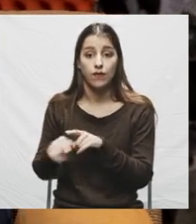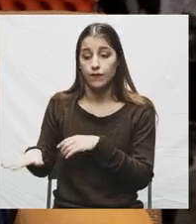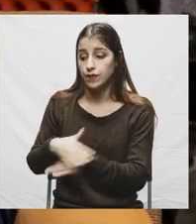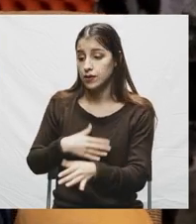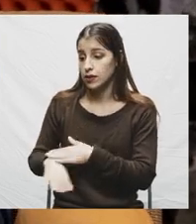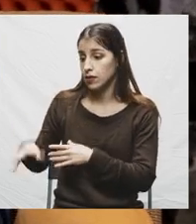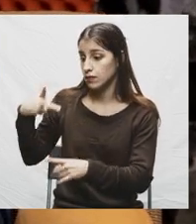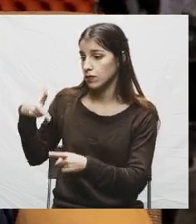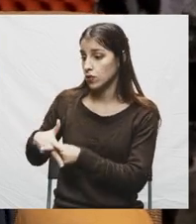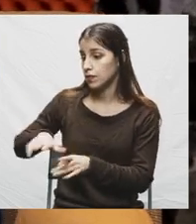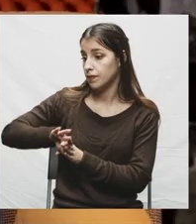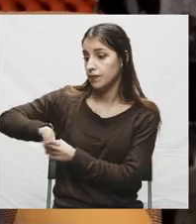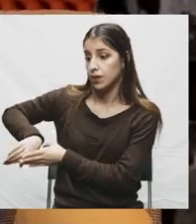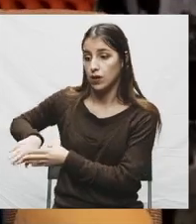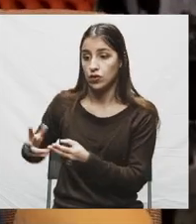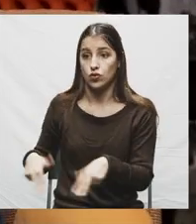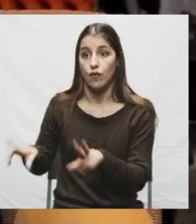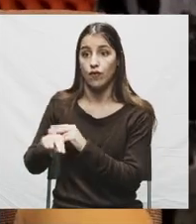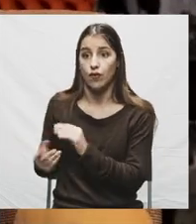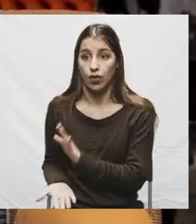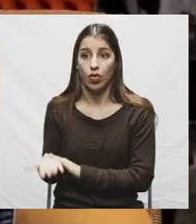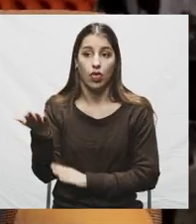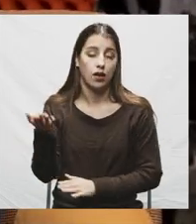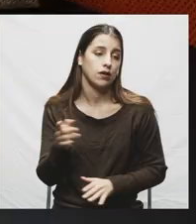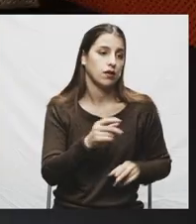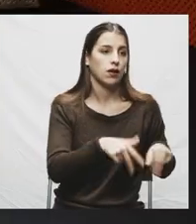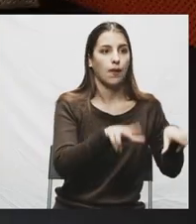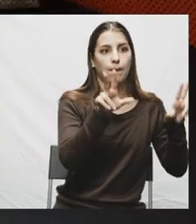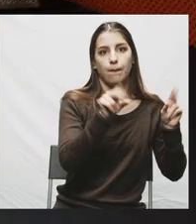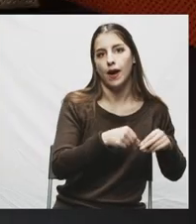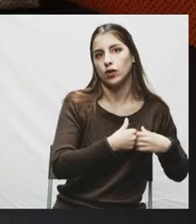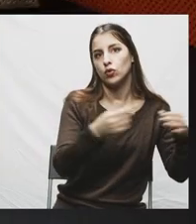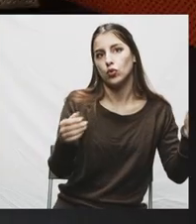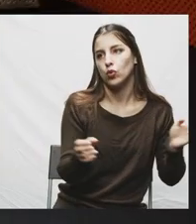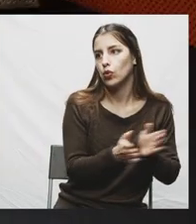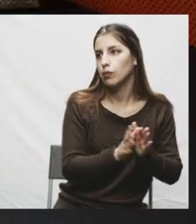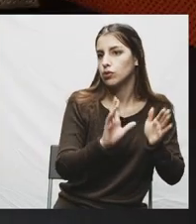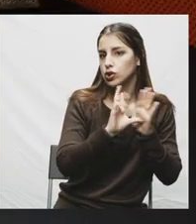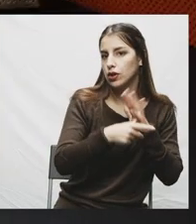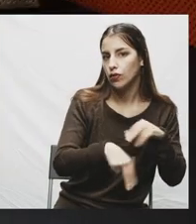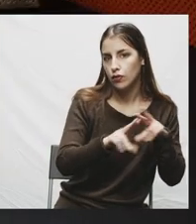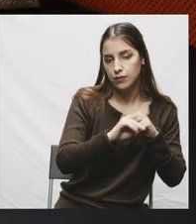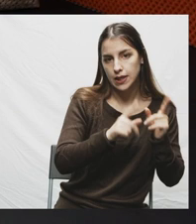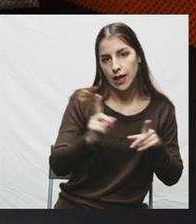You don’t have to do reset, erase, reset… Exactly, to clean. — … each time you start a project. I think it’s good,